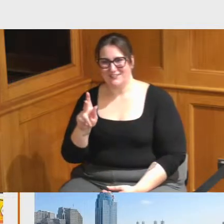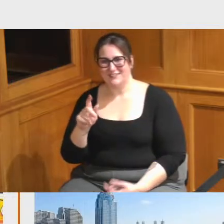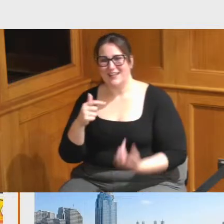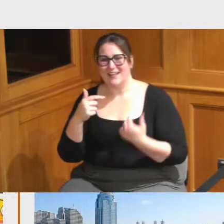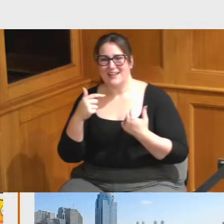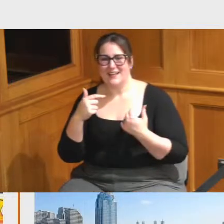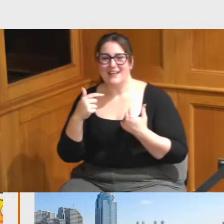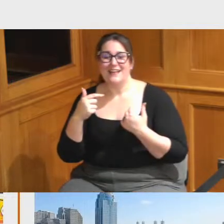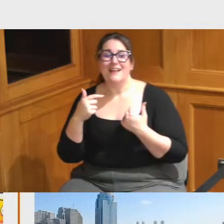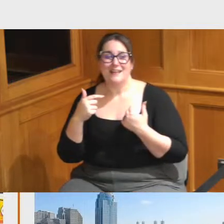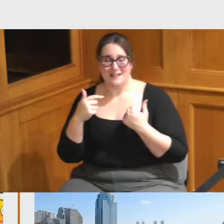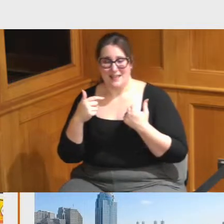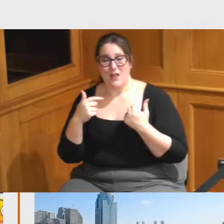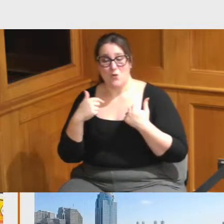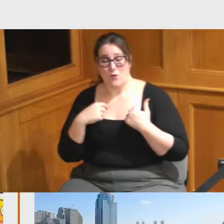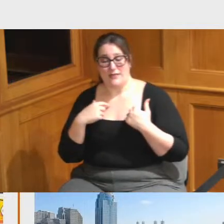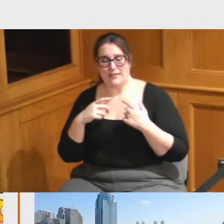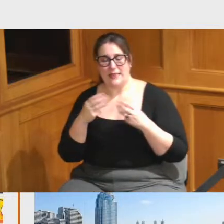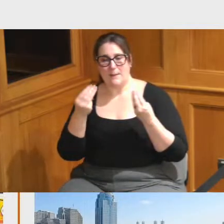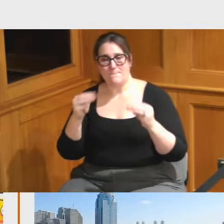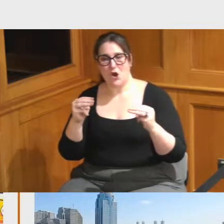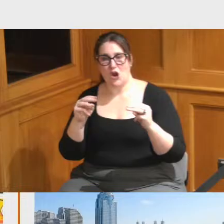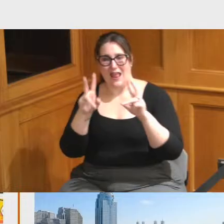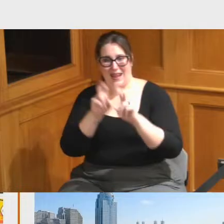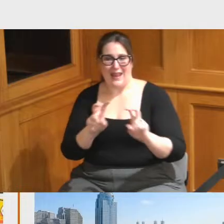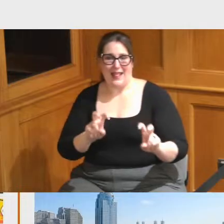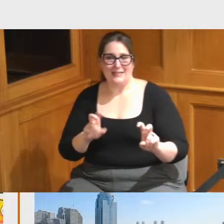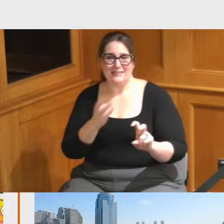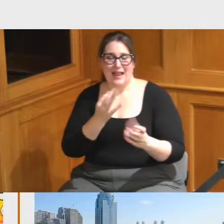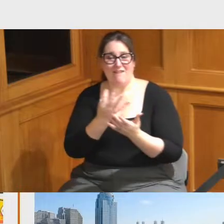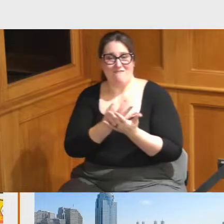we conducted the market analysis and then also the financial feasibility analysis which we'll